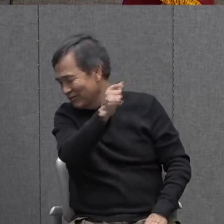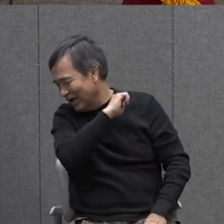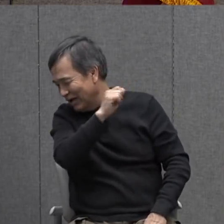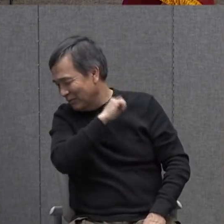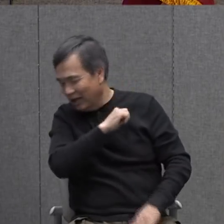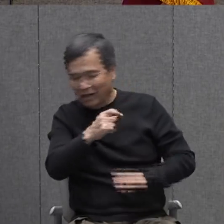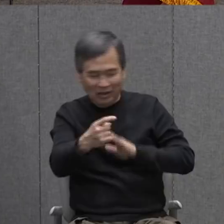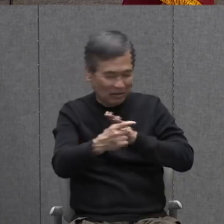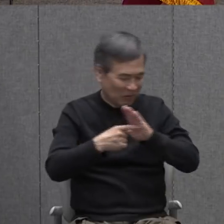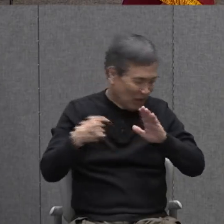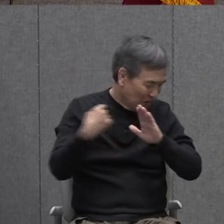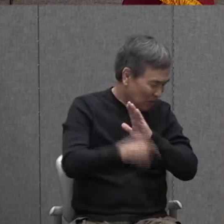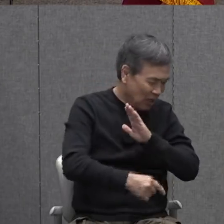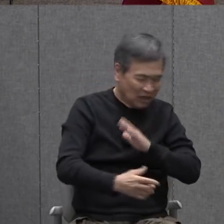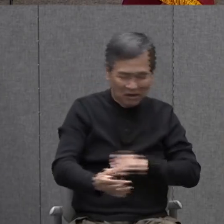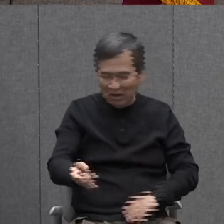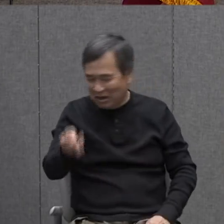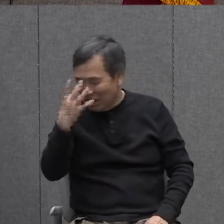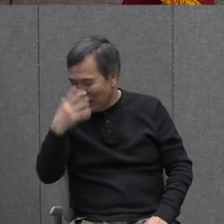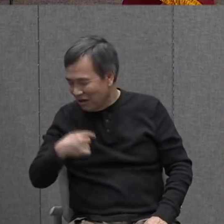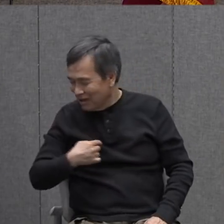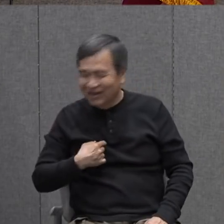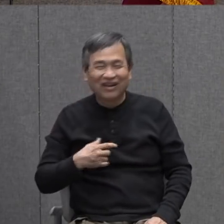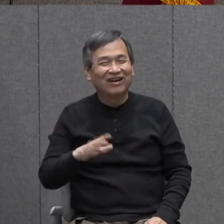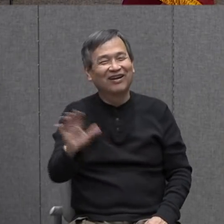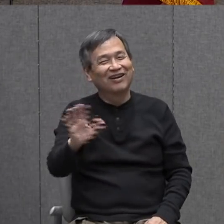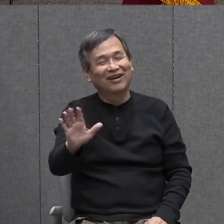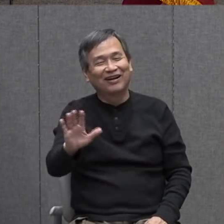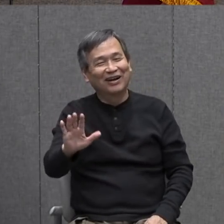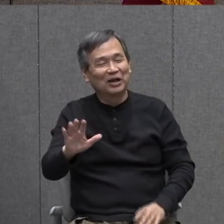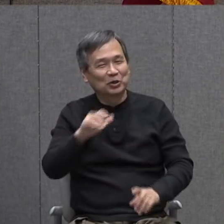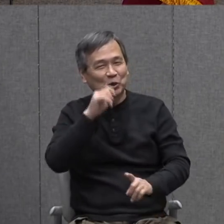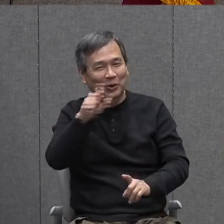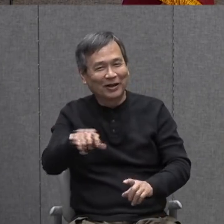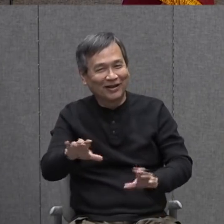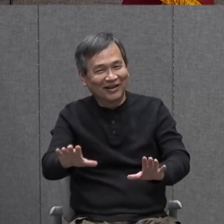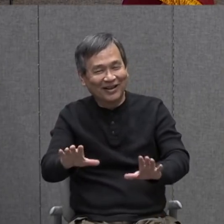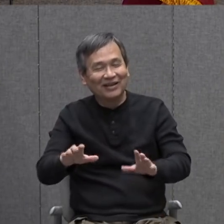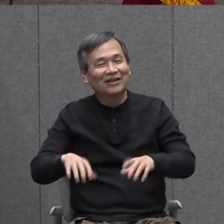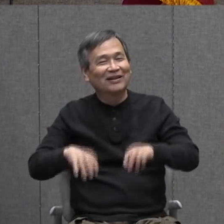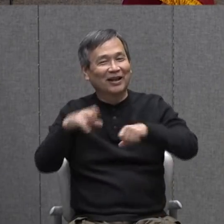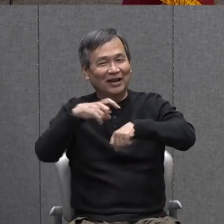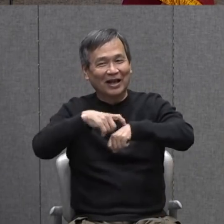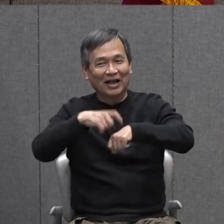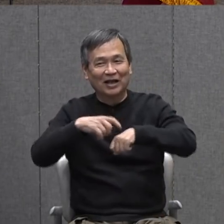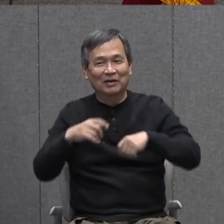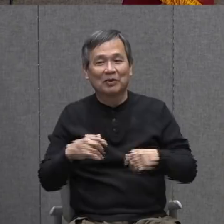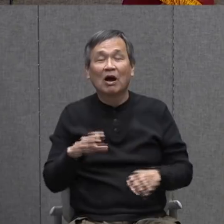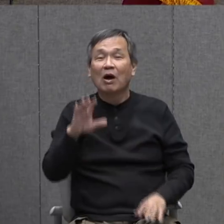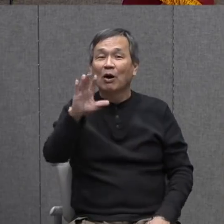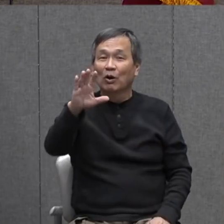As I go, oh, these little silver little bumpy guys over here, these little textures are gonna take me a while